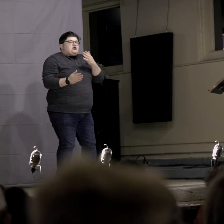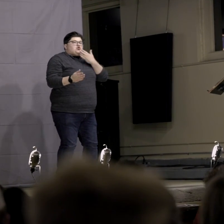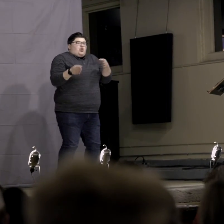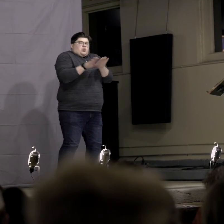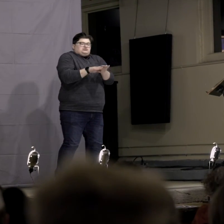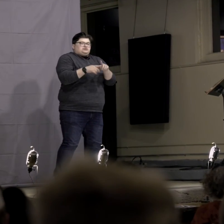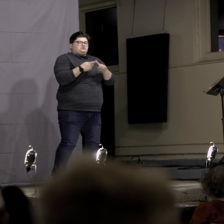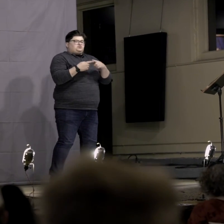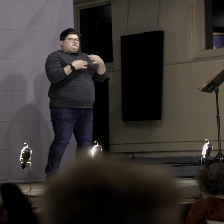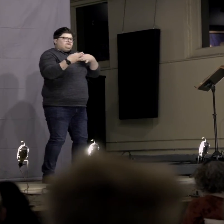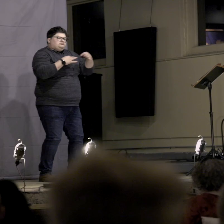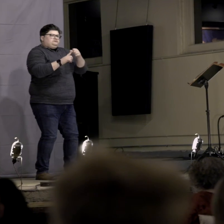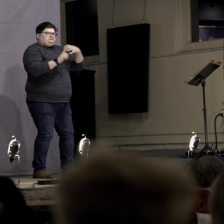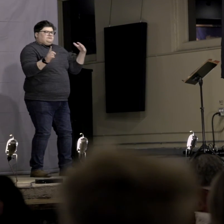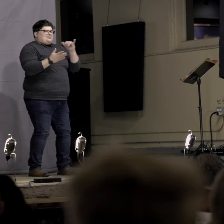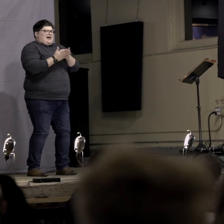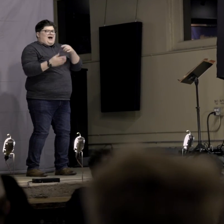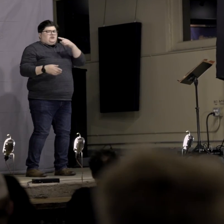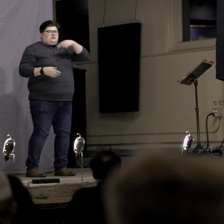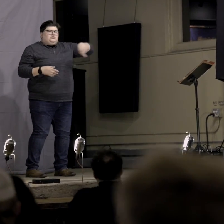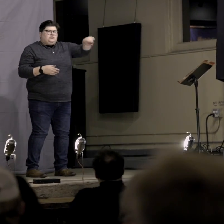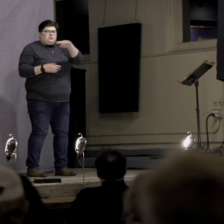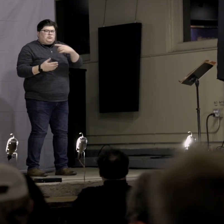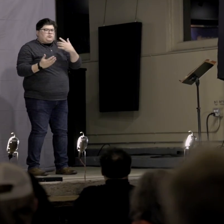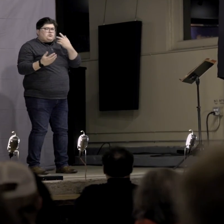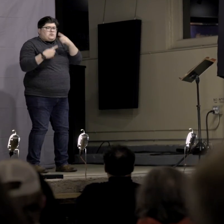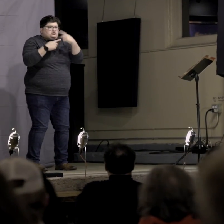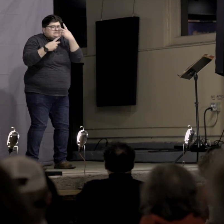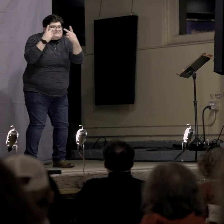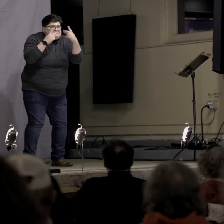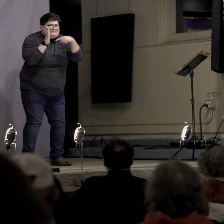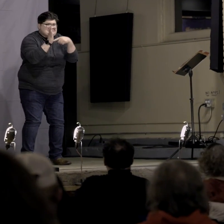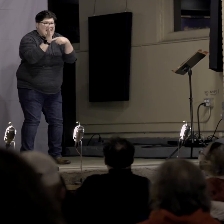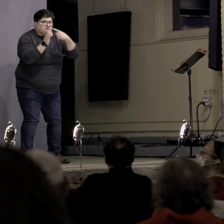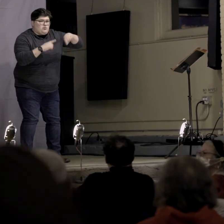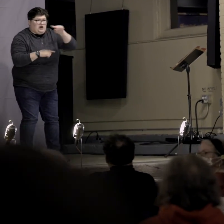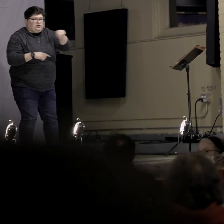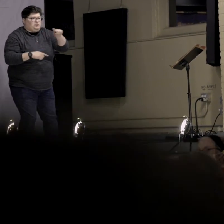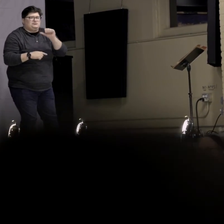It really helped me put closure on some things I've seen.